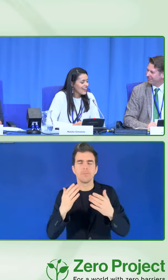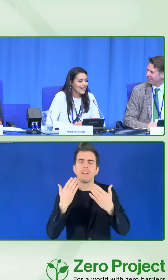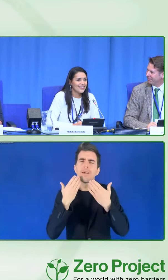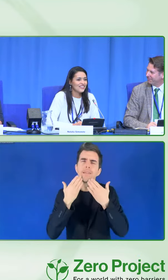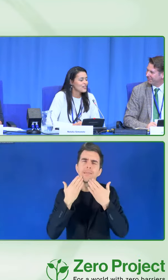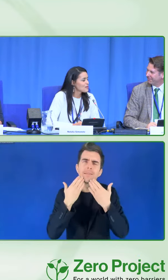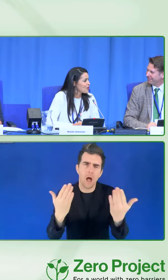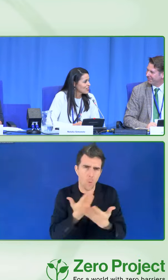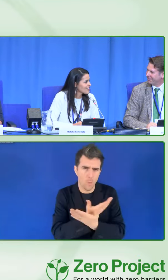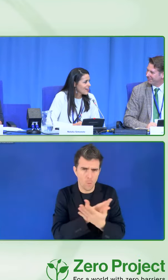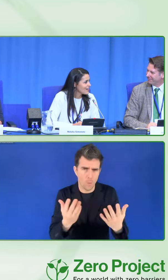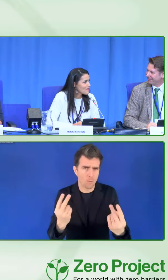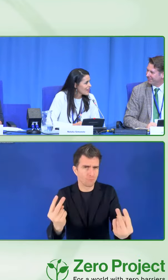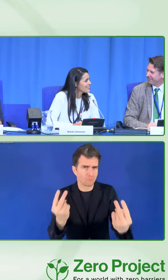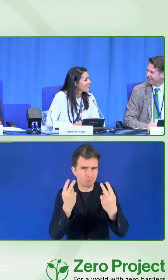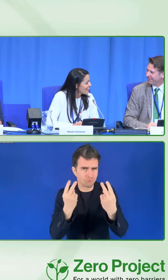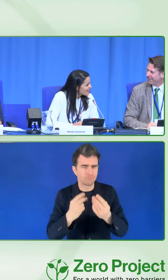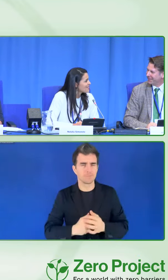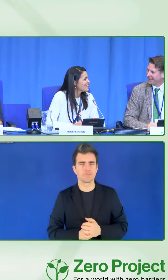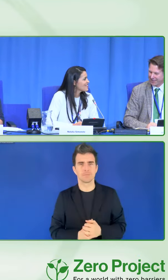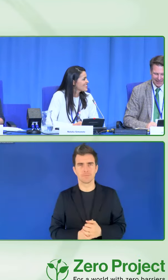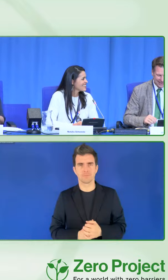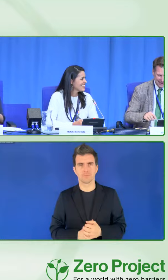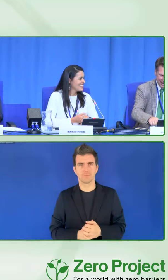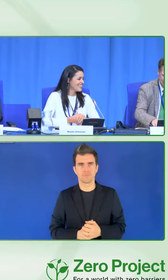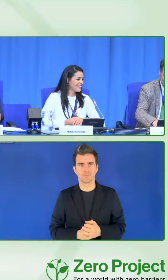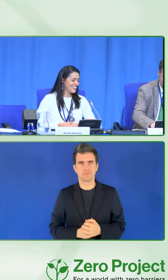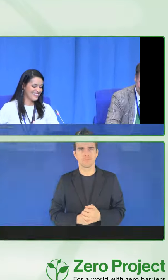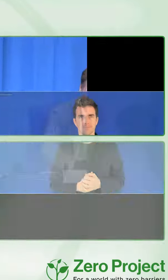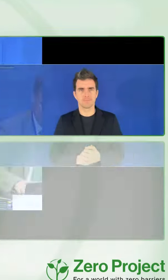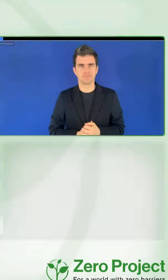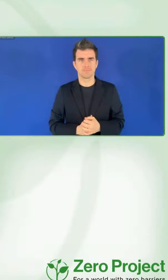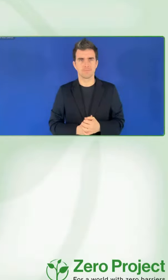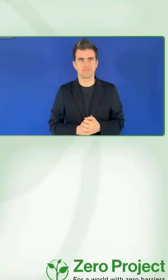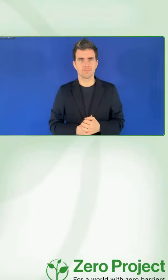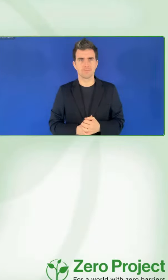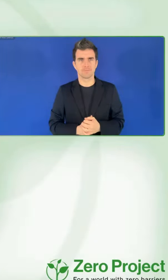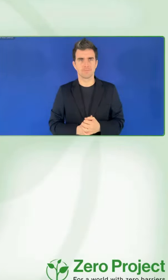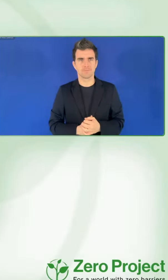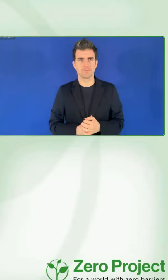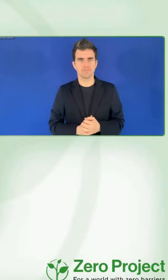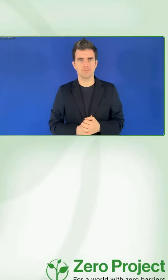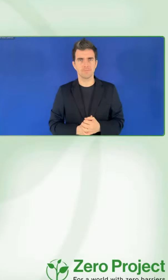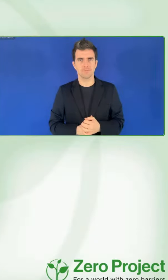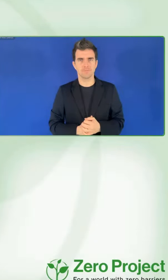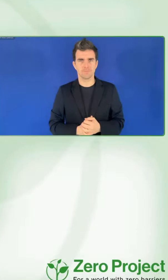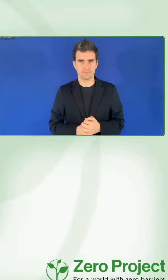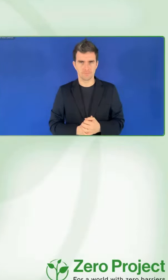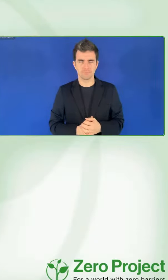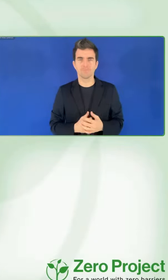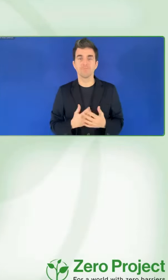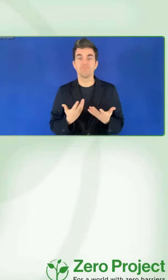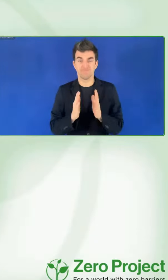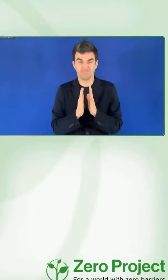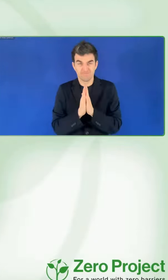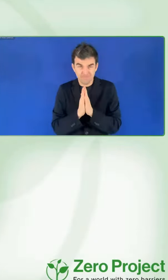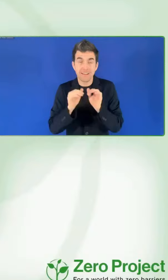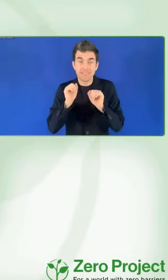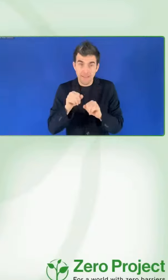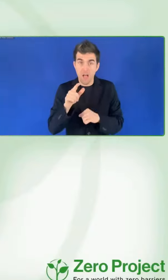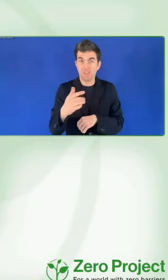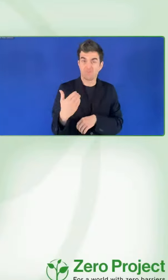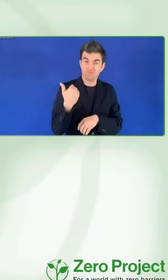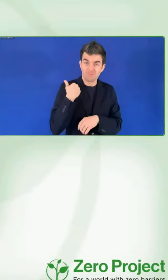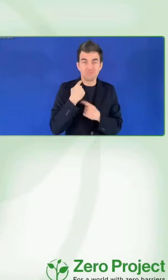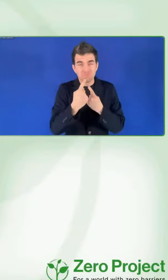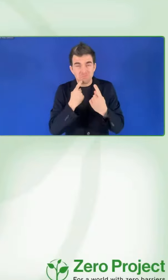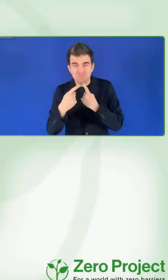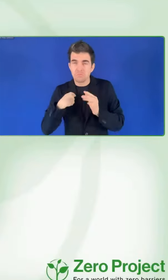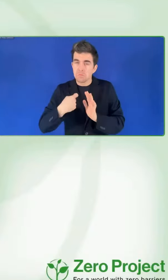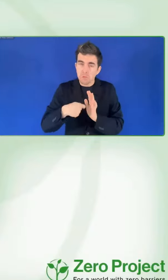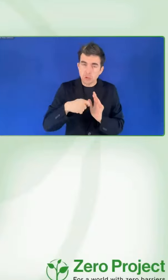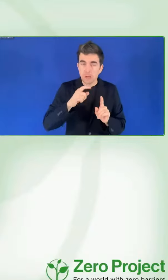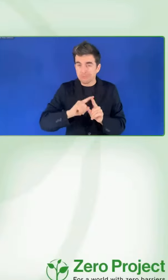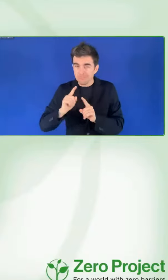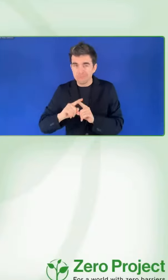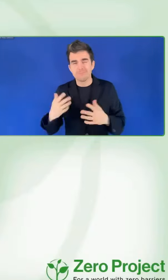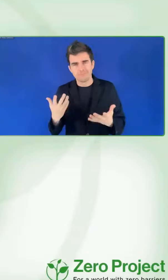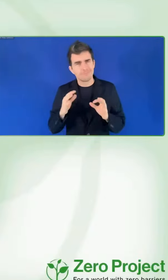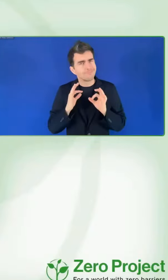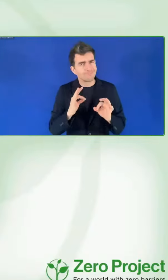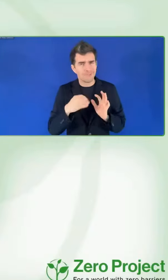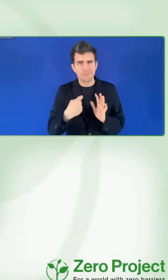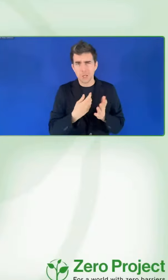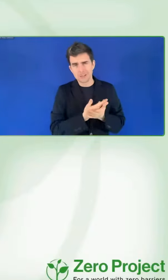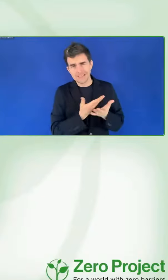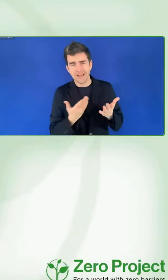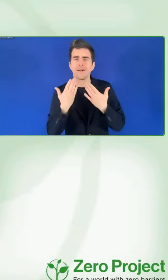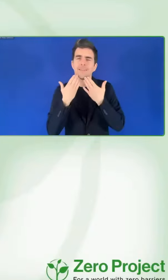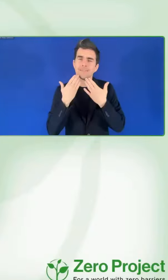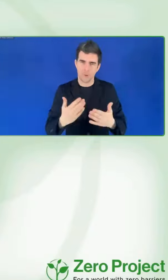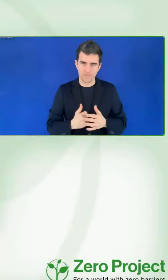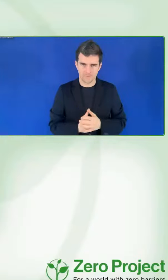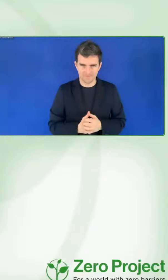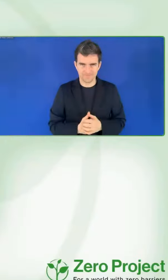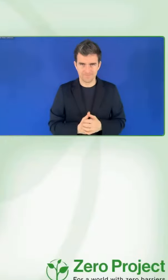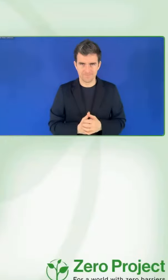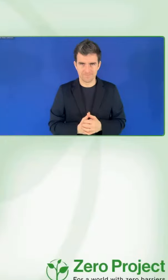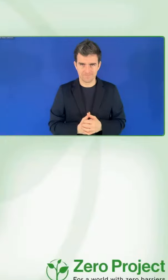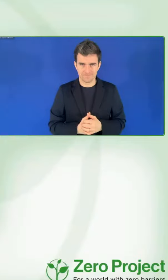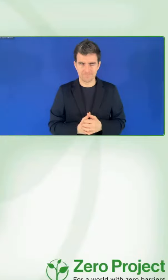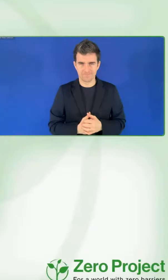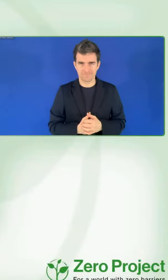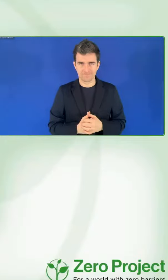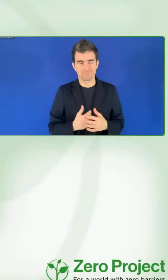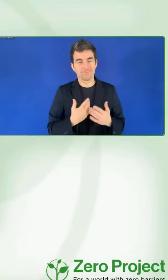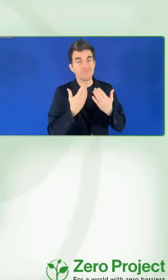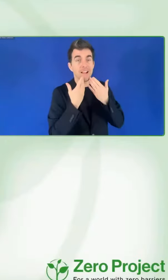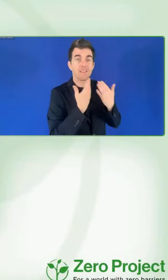Having diversity, not this idea of humanity with the same protocol, because of art, it